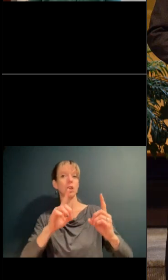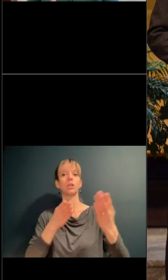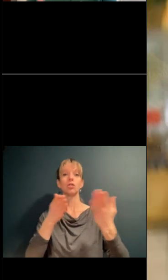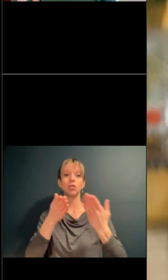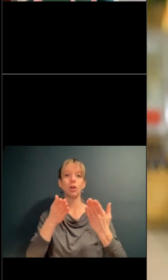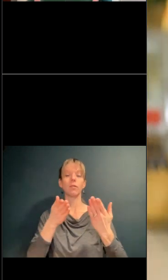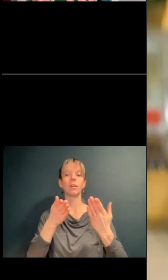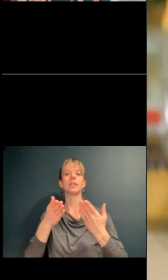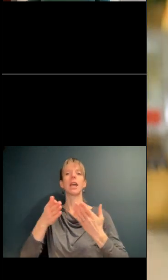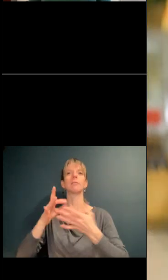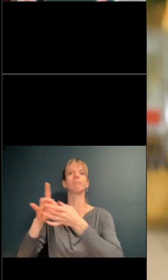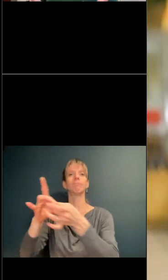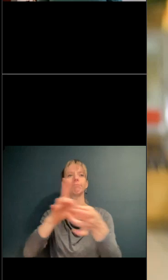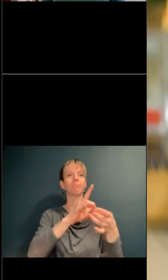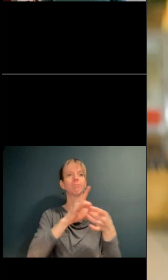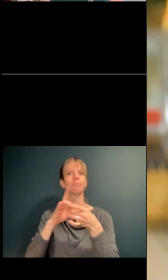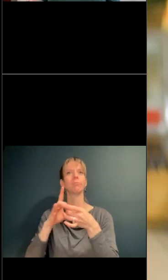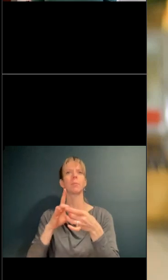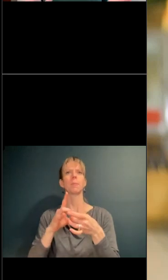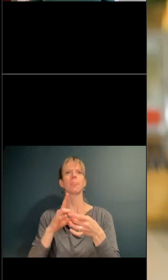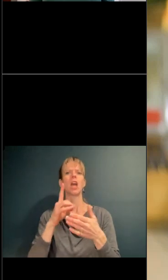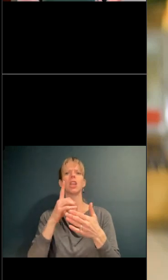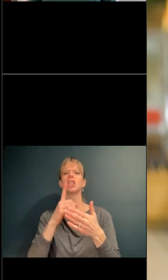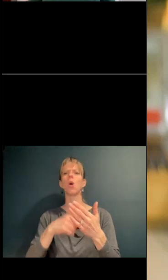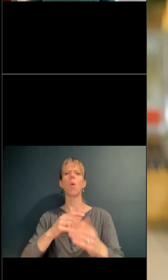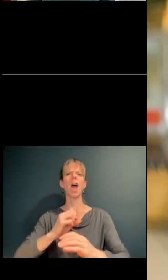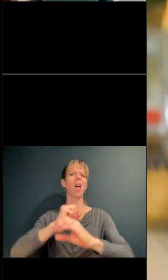What is it that stands in the way of people being present?